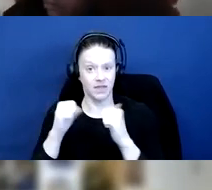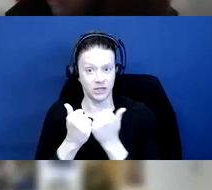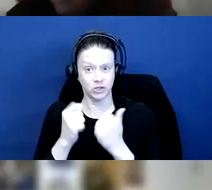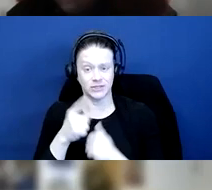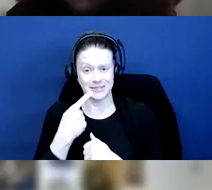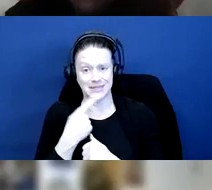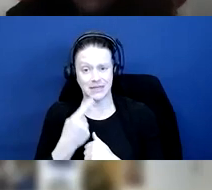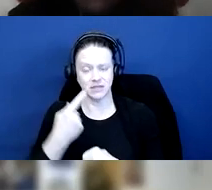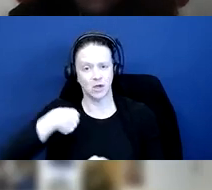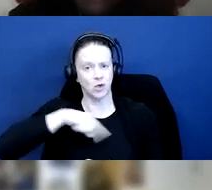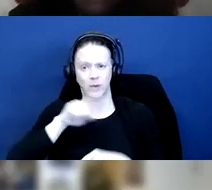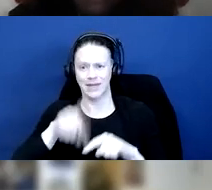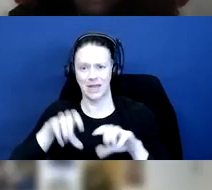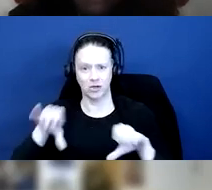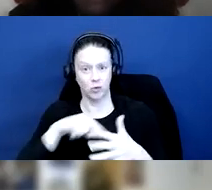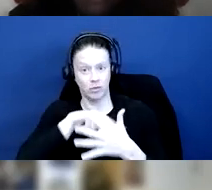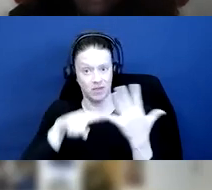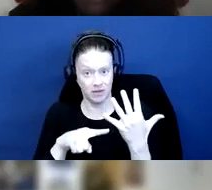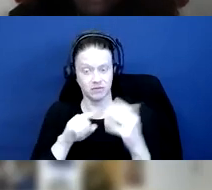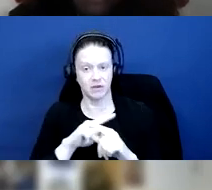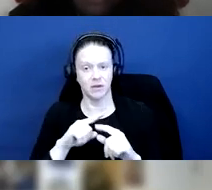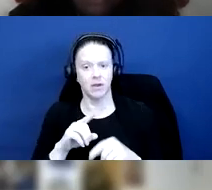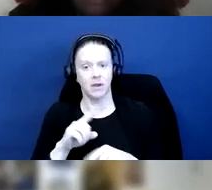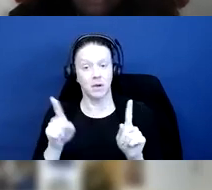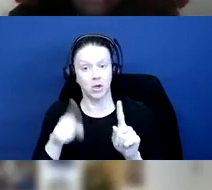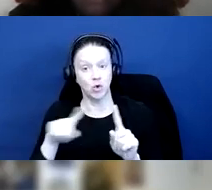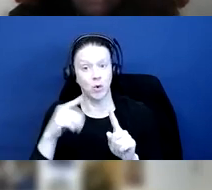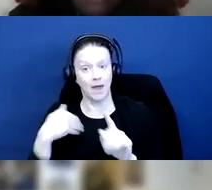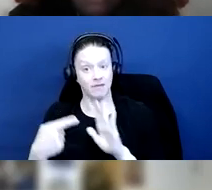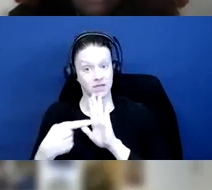“We can't do this,” but you have examples of how other agencies